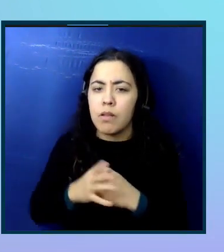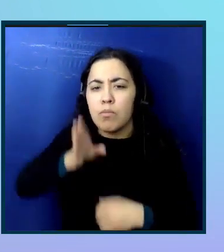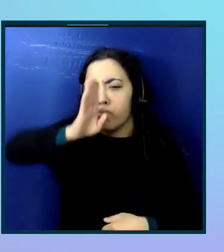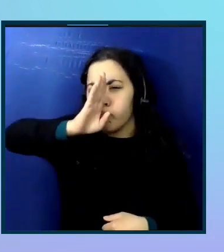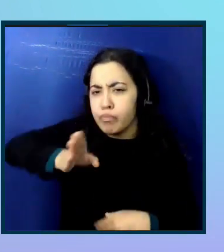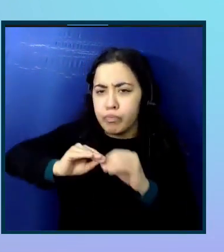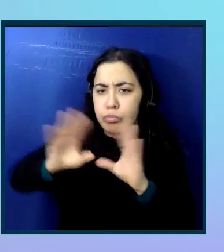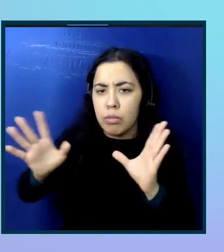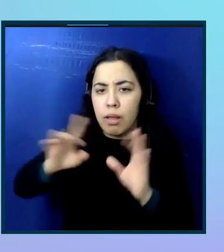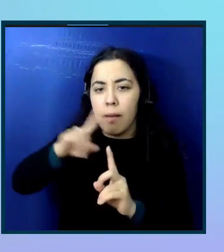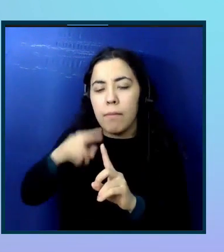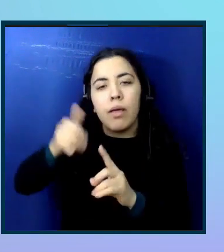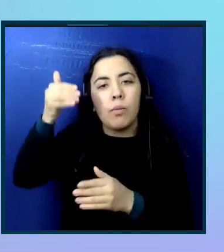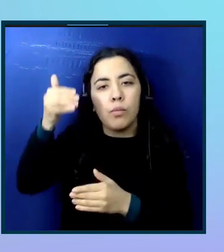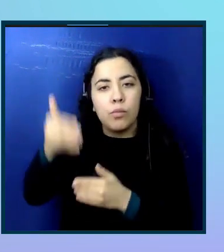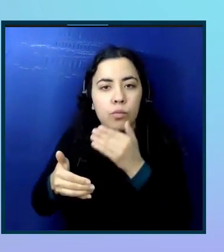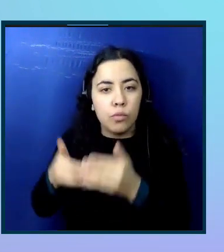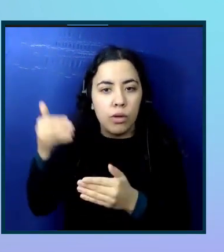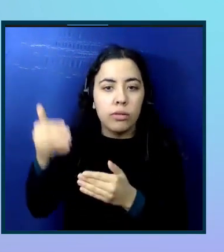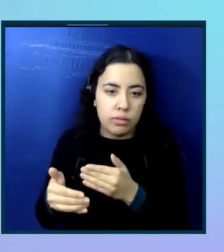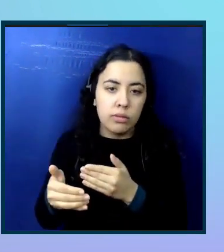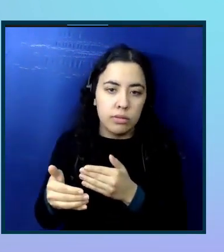the process that you took.